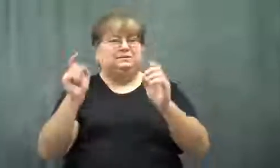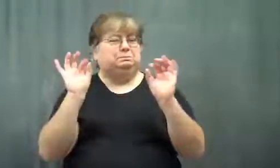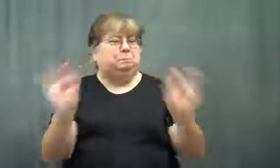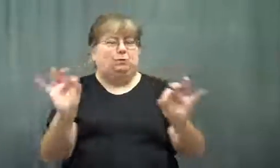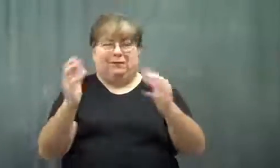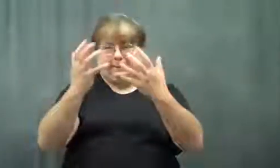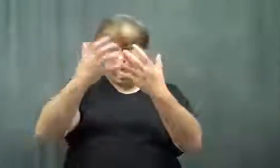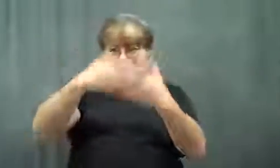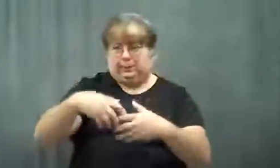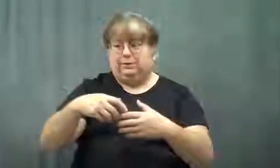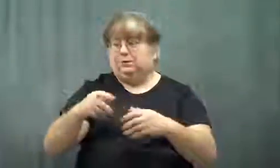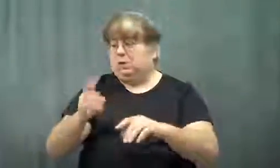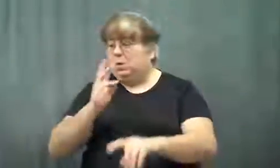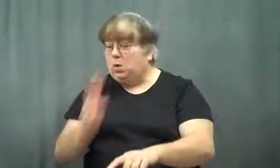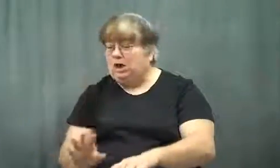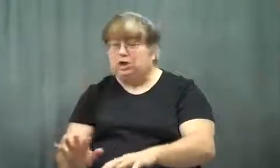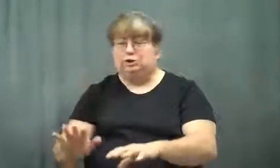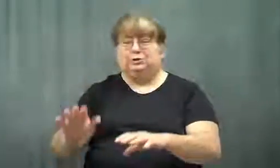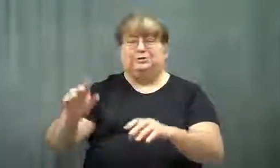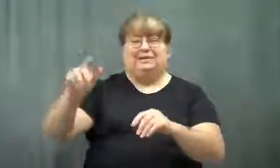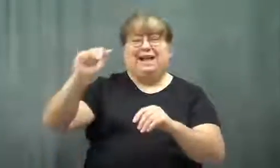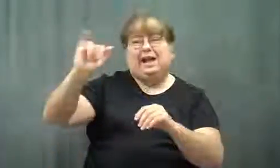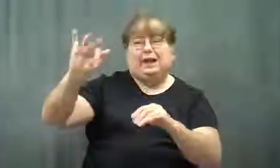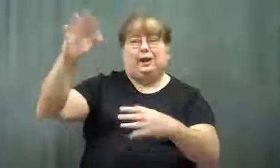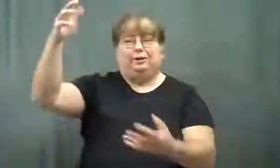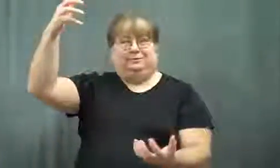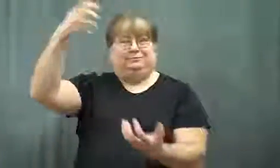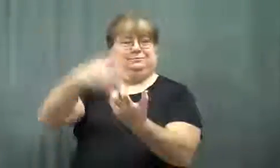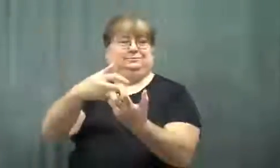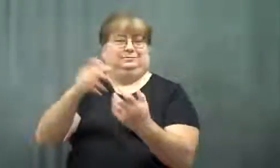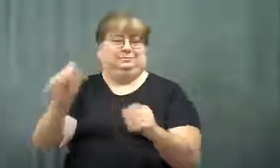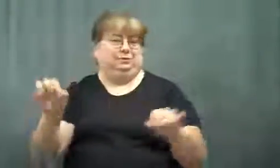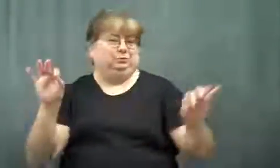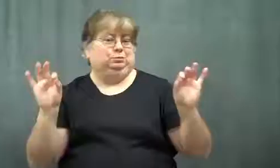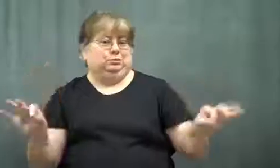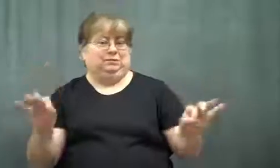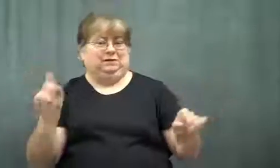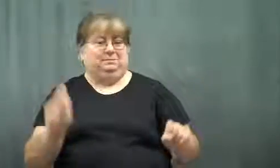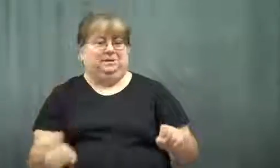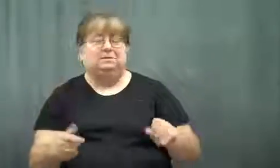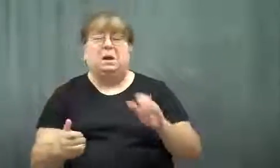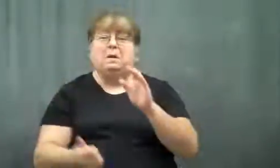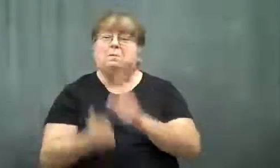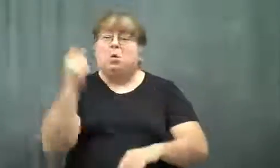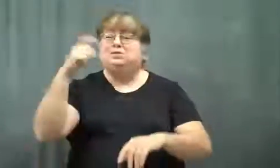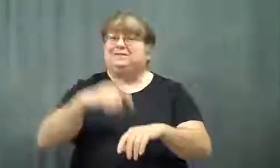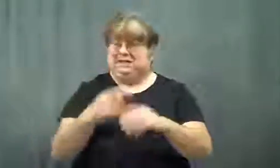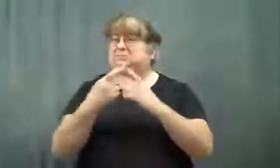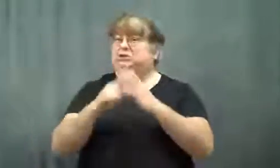There has to be a perfect combination of the air, the water and everything.